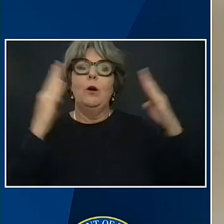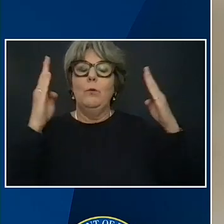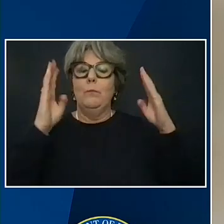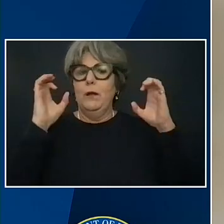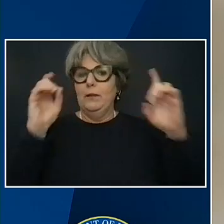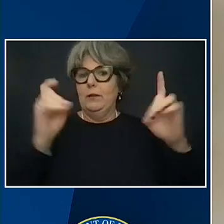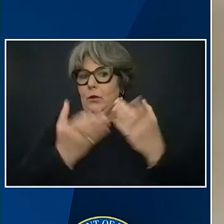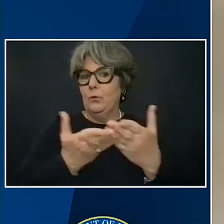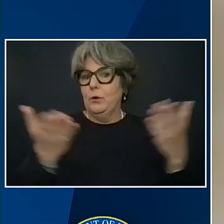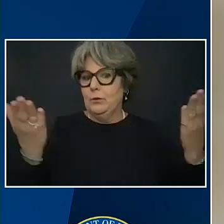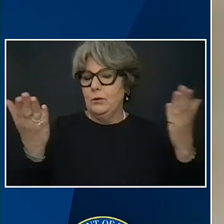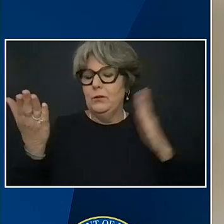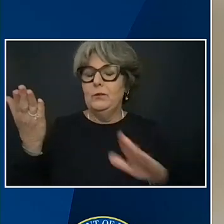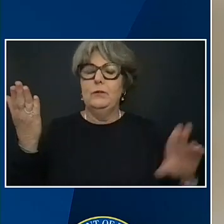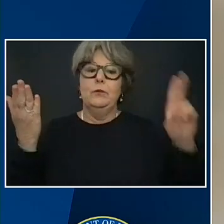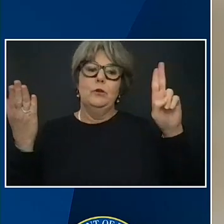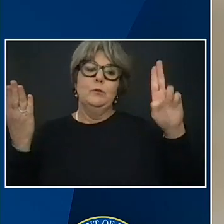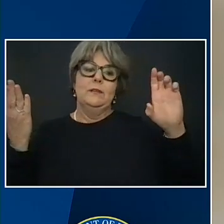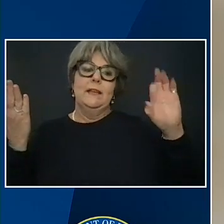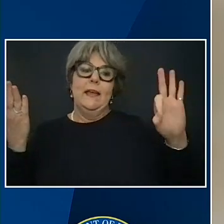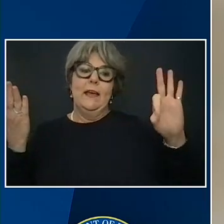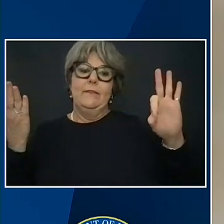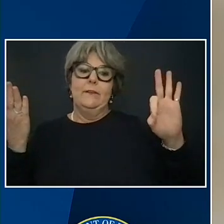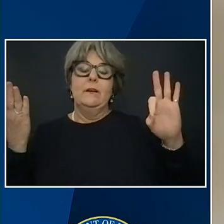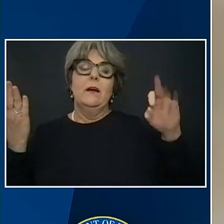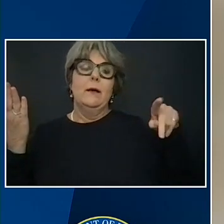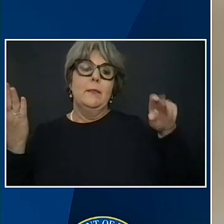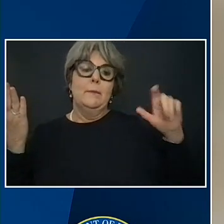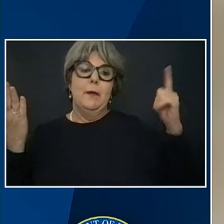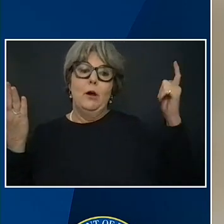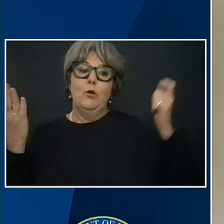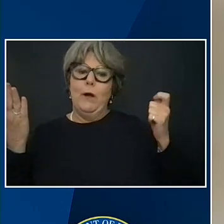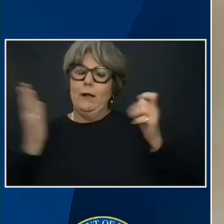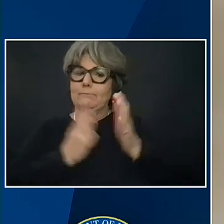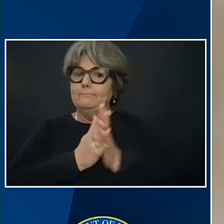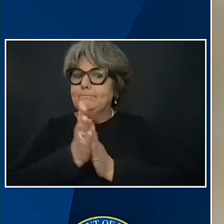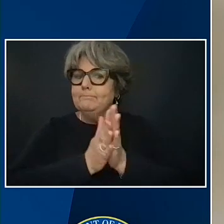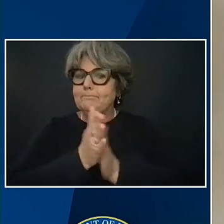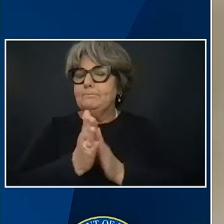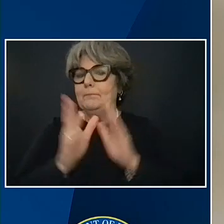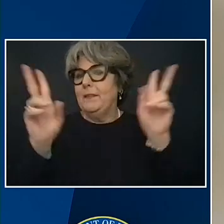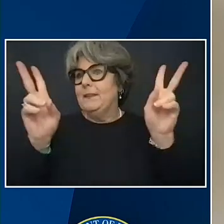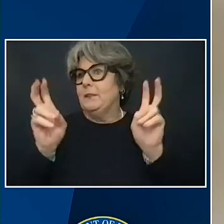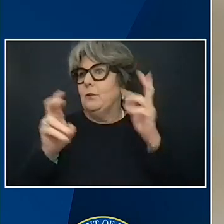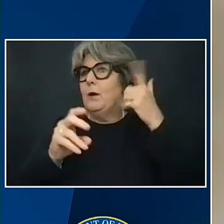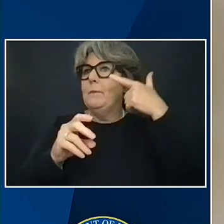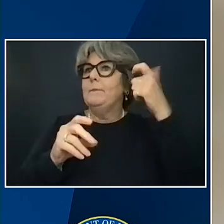UCF. As a recipient of the Pell Grants, I'm very passionate about this issue because I want to make sure that my